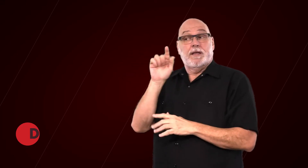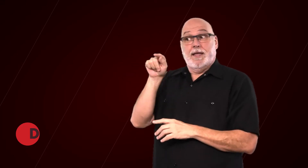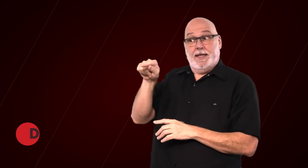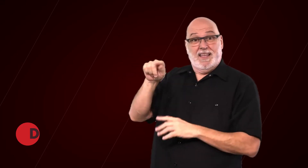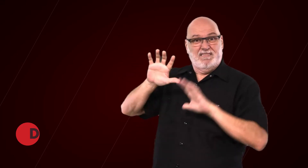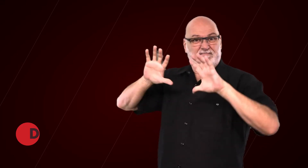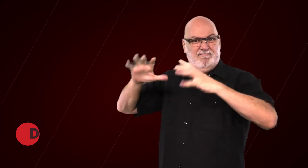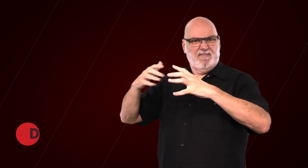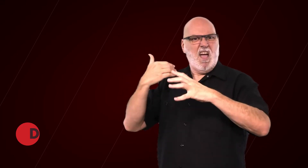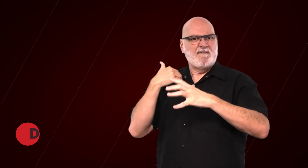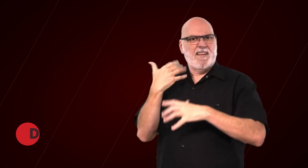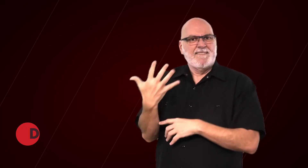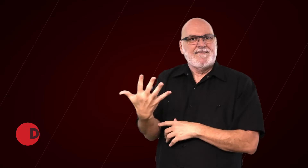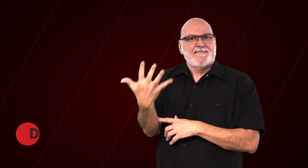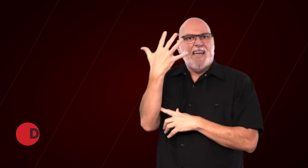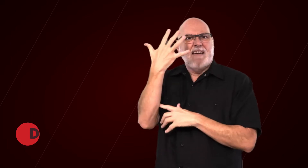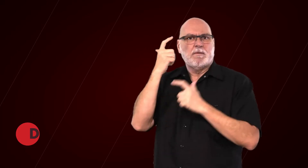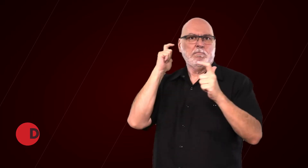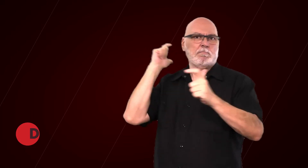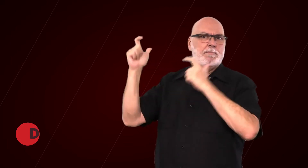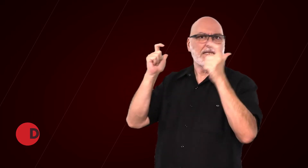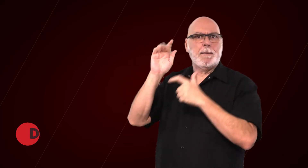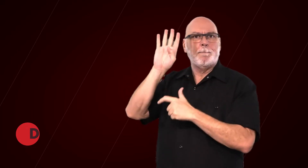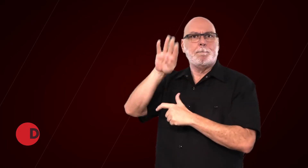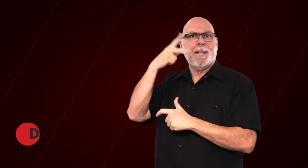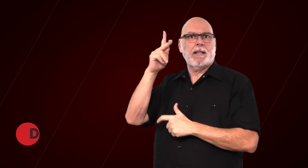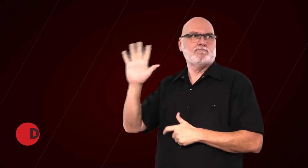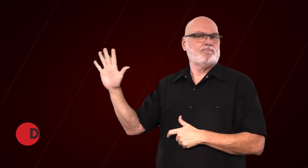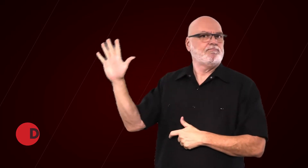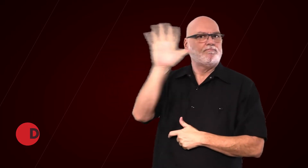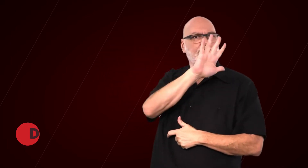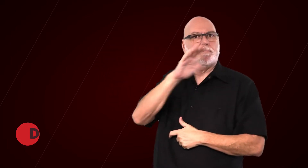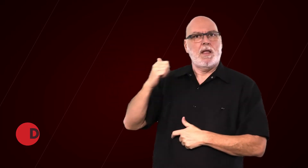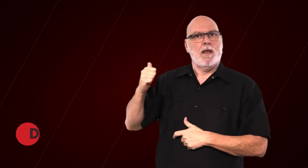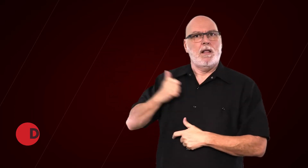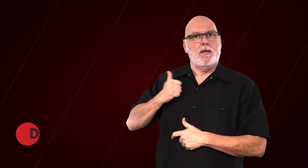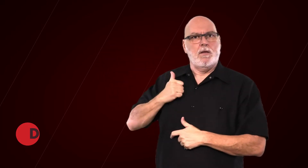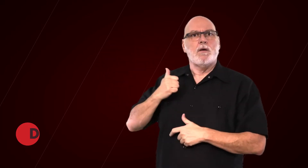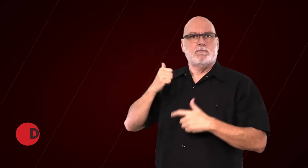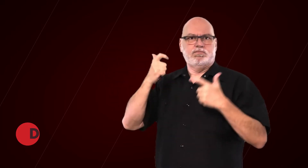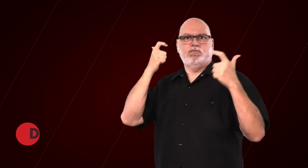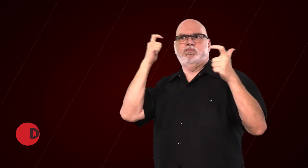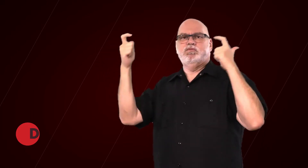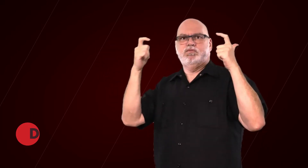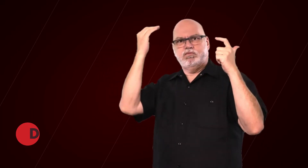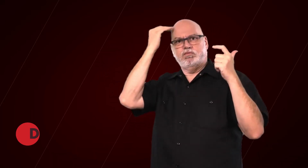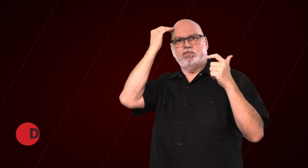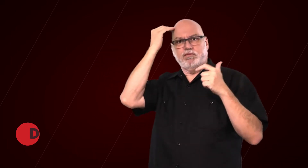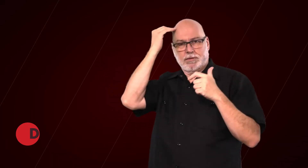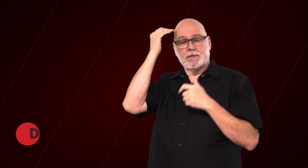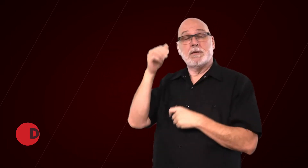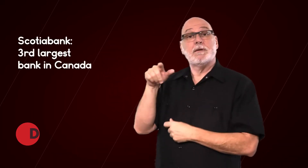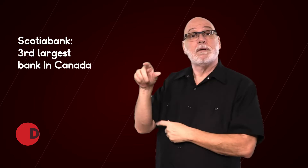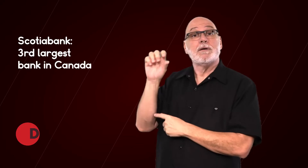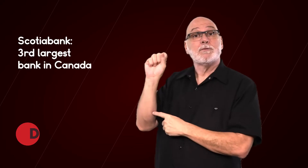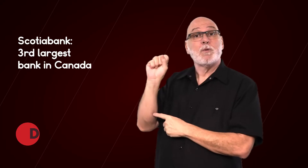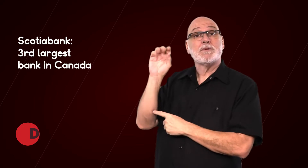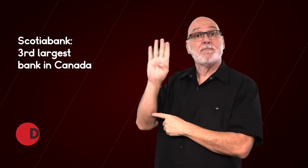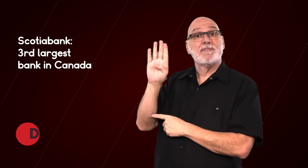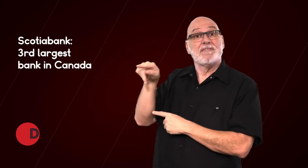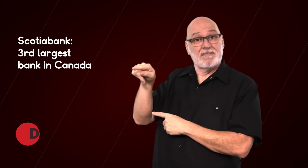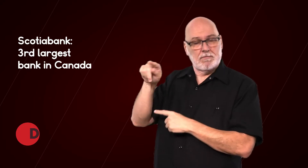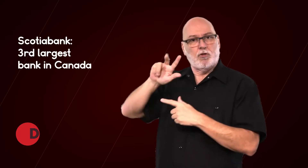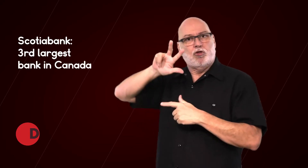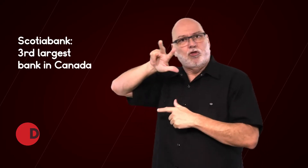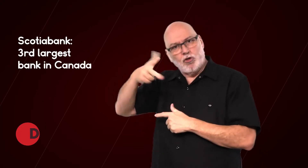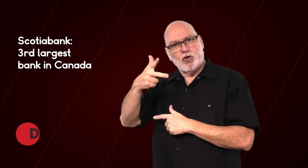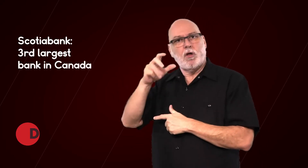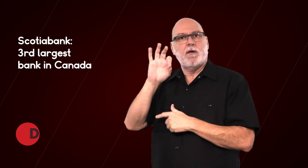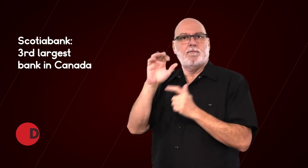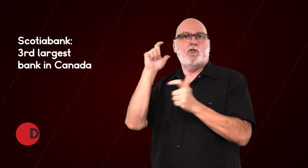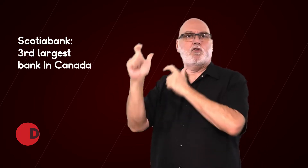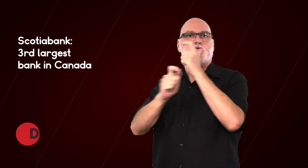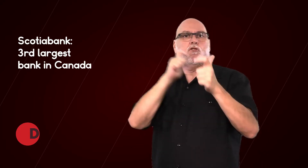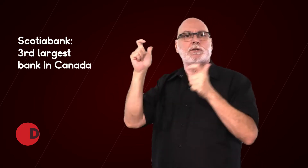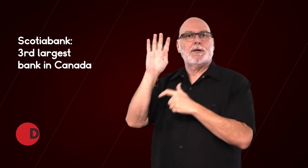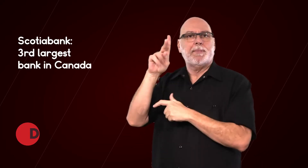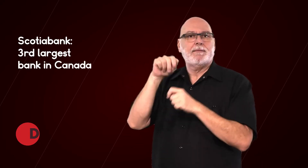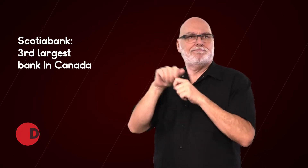Of the "Big Five Banks" in Canada, Scotiabank is now the third